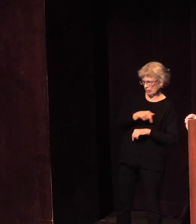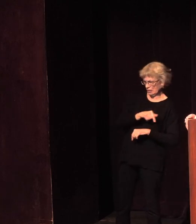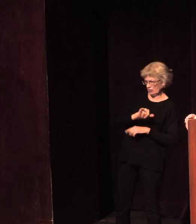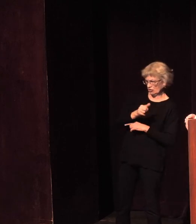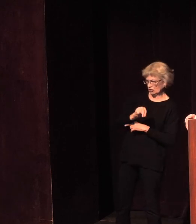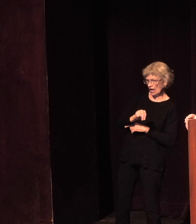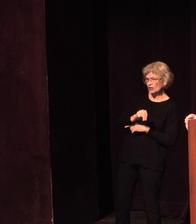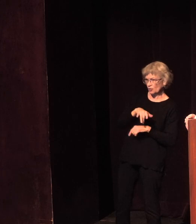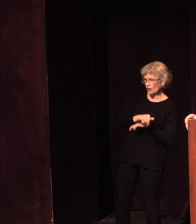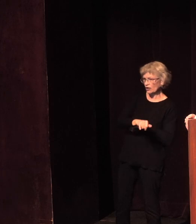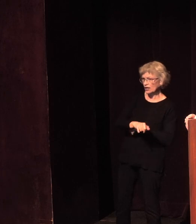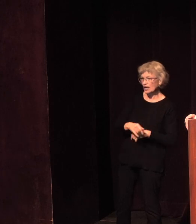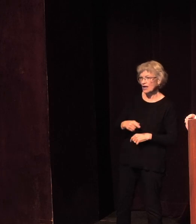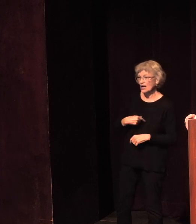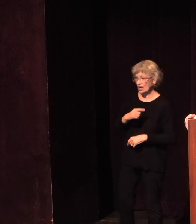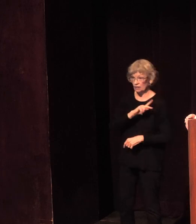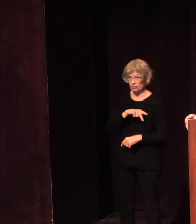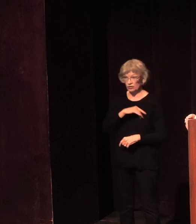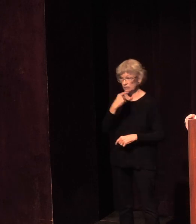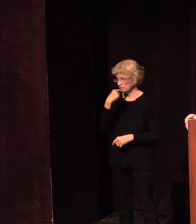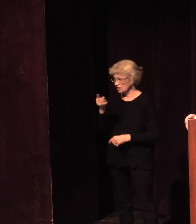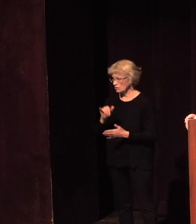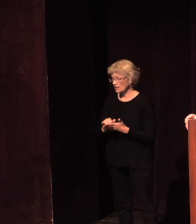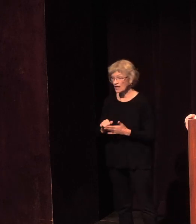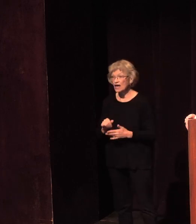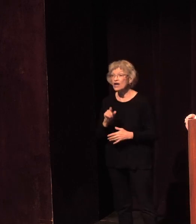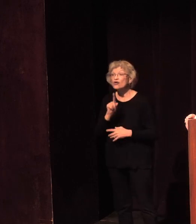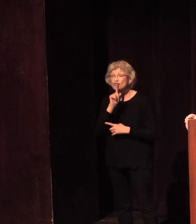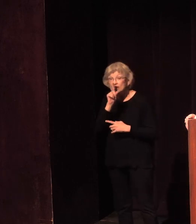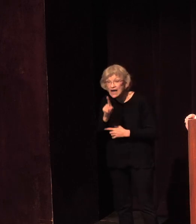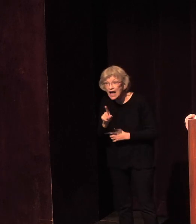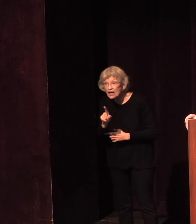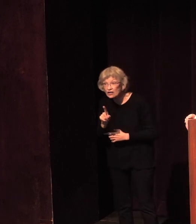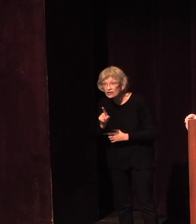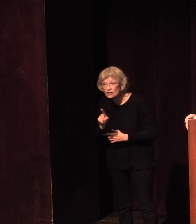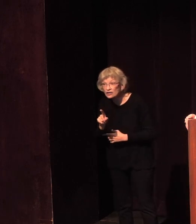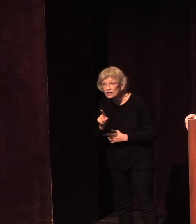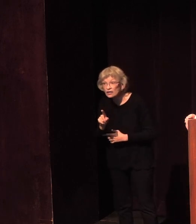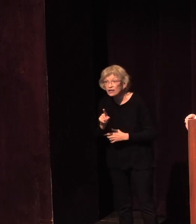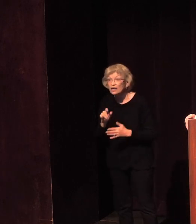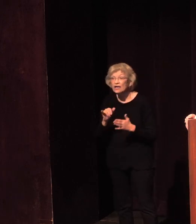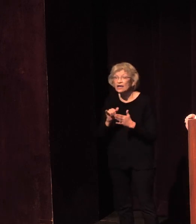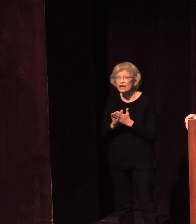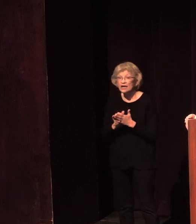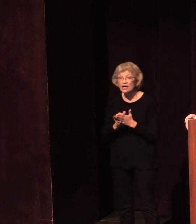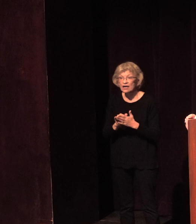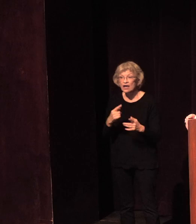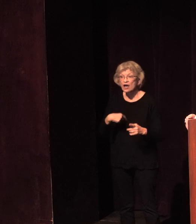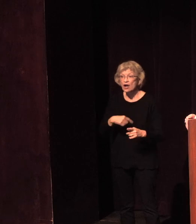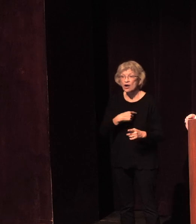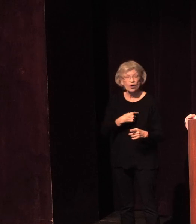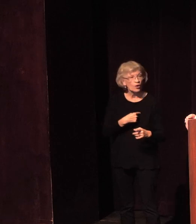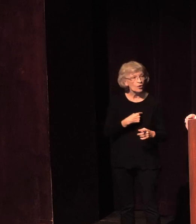officially started at Santa Barbara City College earlier this month where I can personally attest to the fact